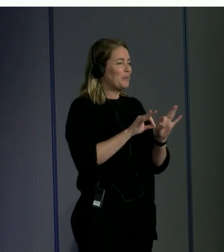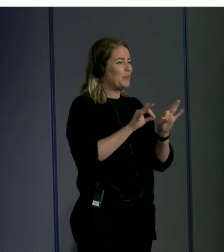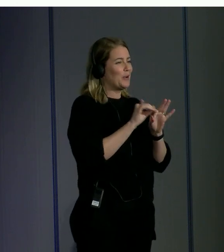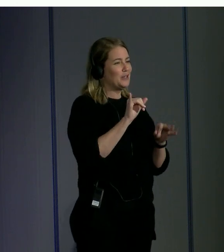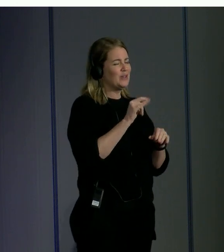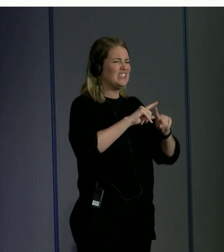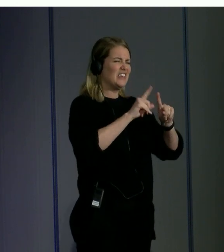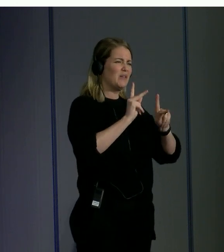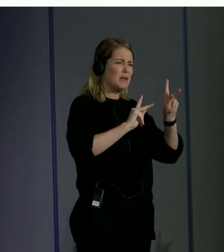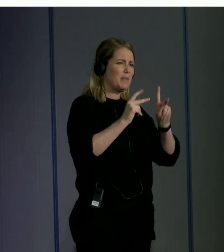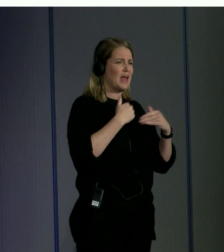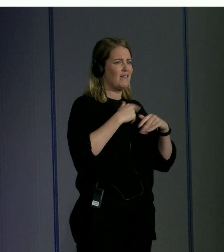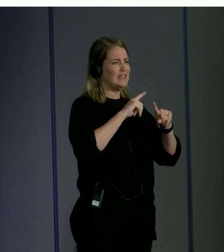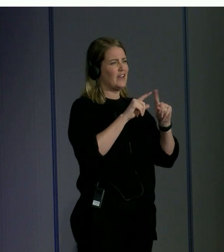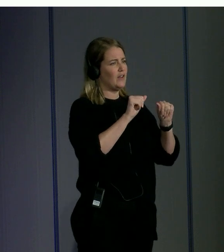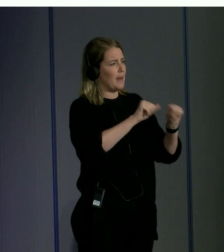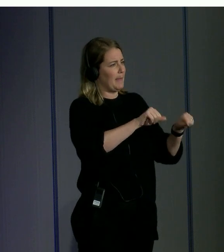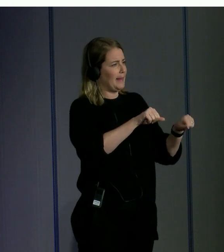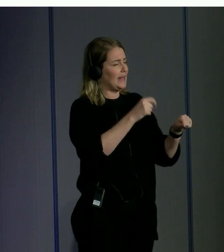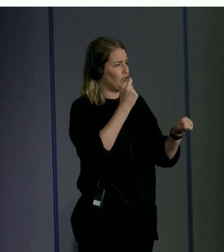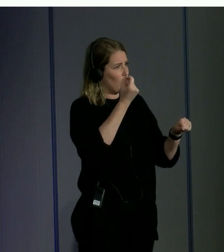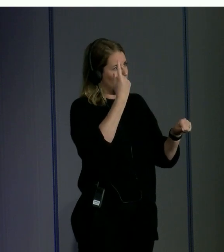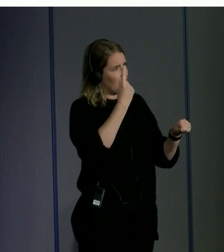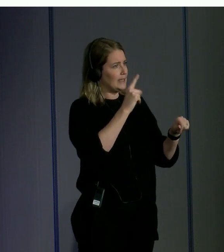Different people have different abilities to comprehend and different energy level.